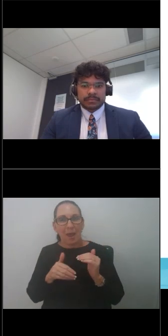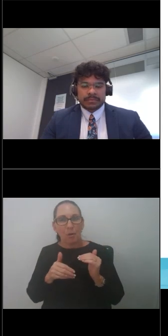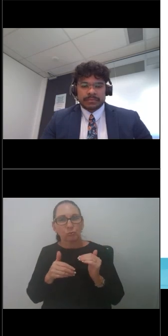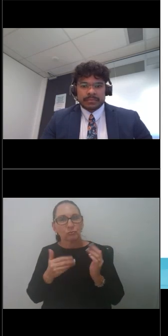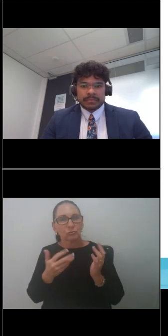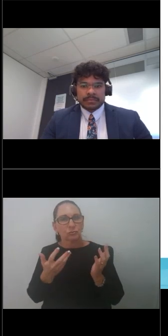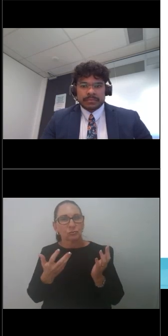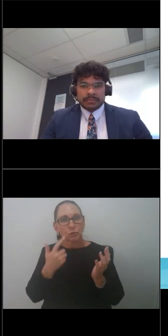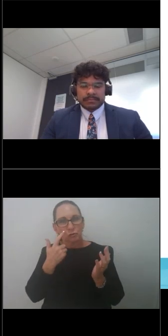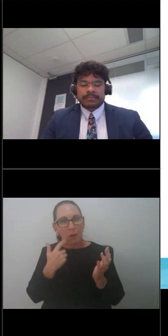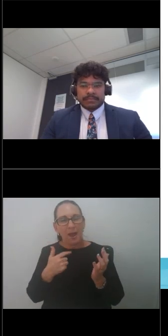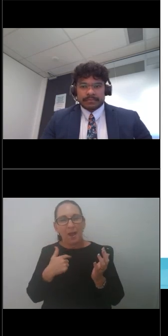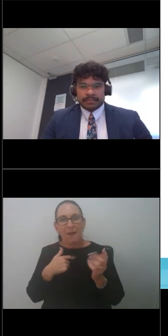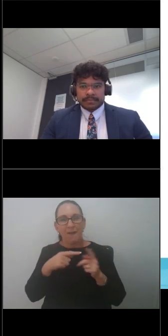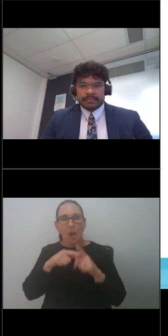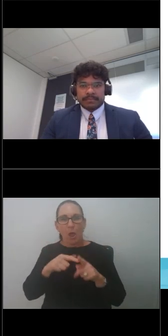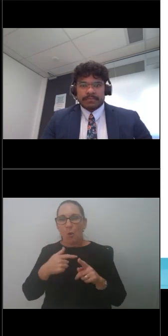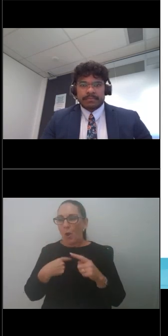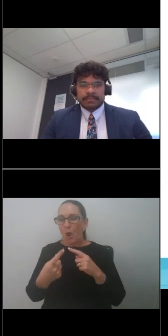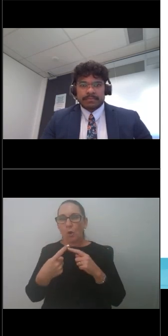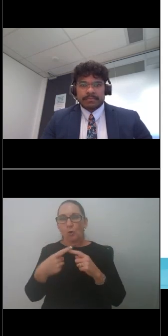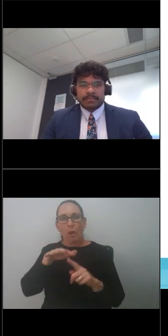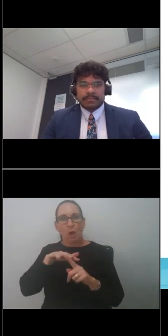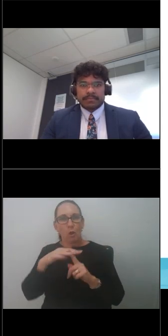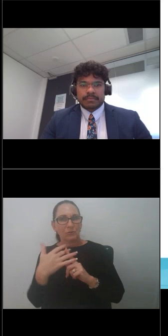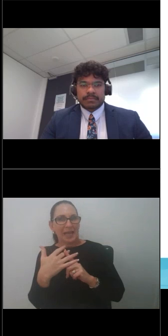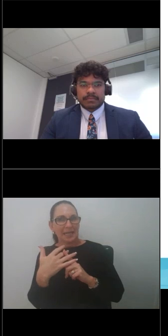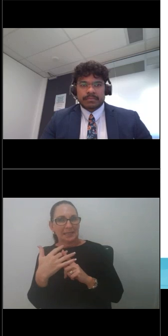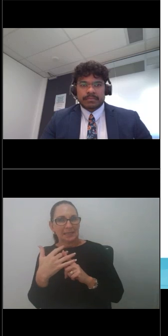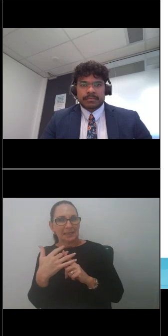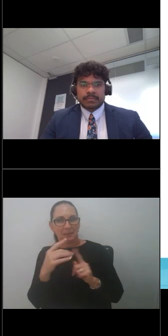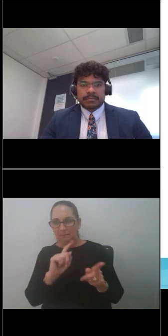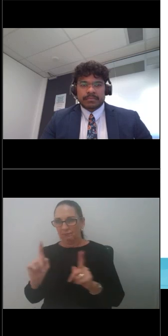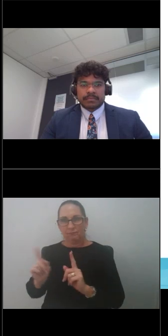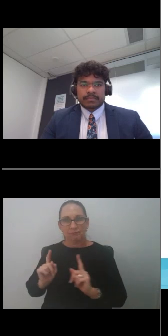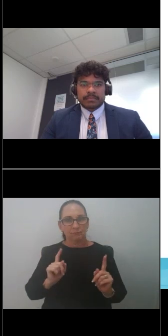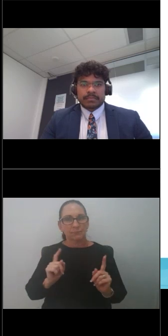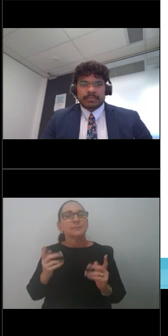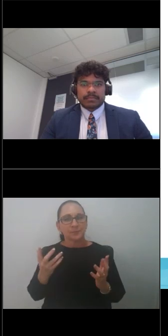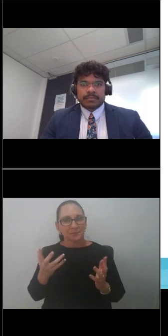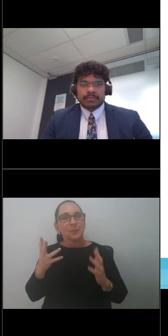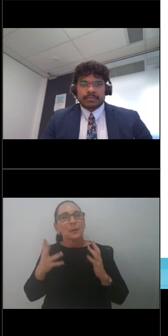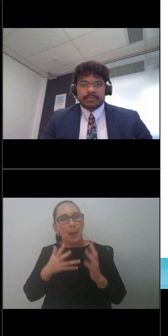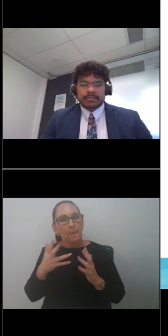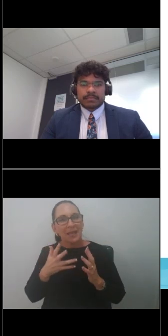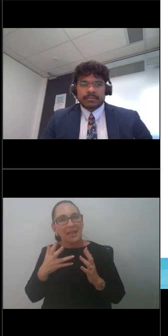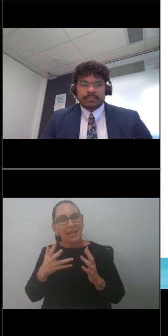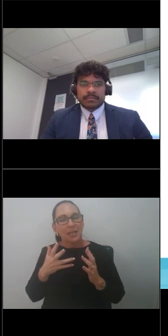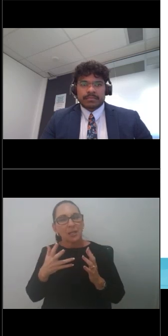context and so by doing that we also talk about how you you apply it to your local context so